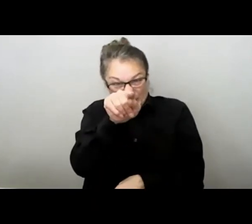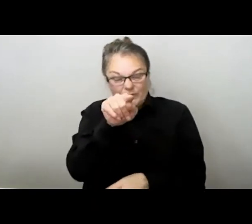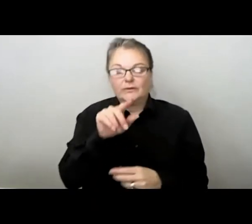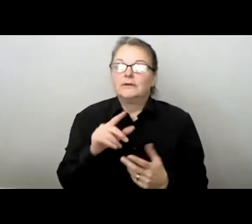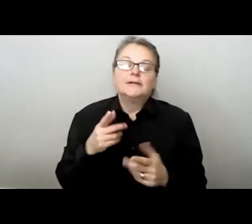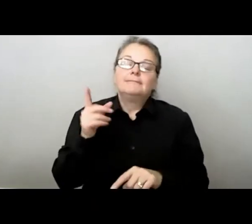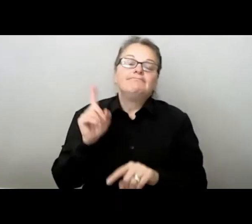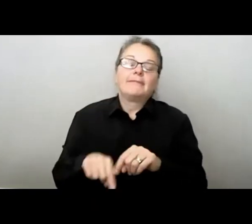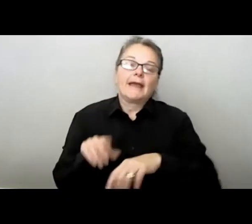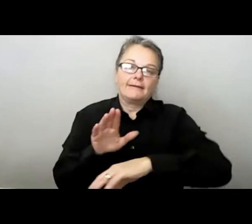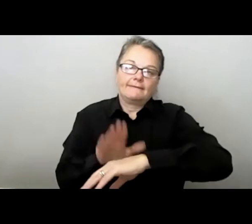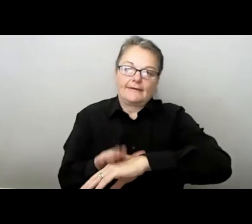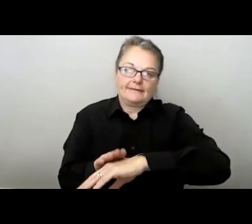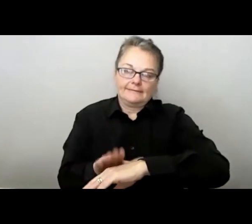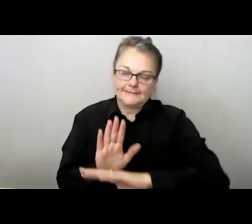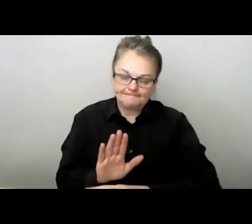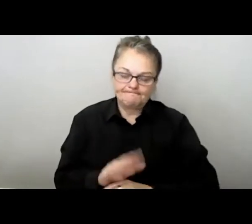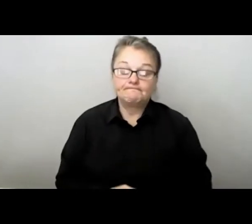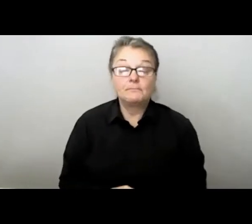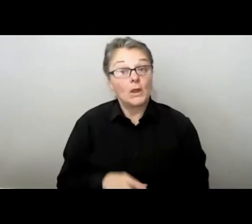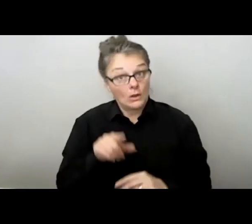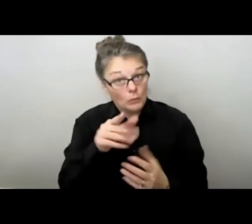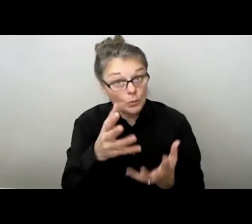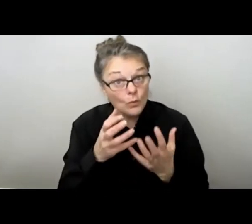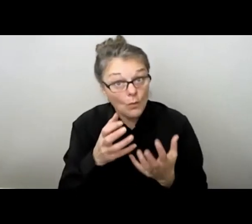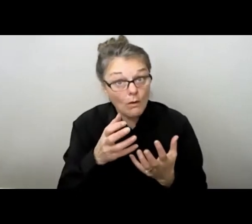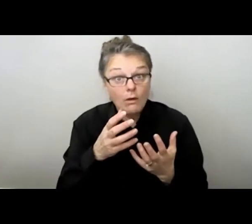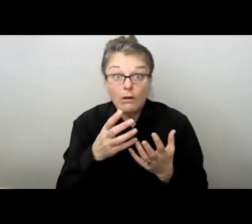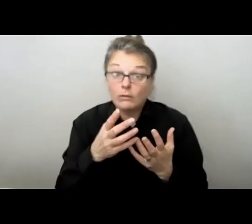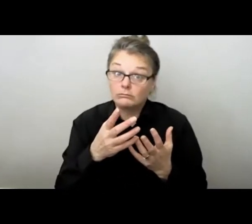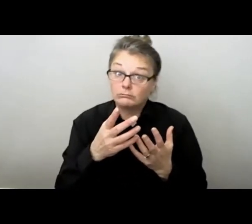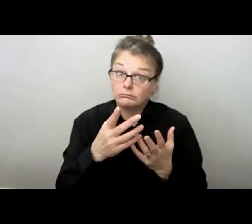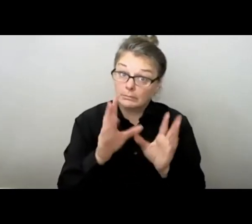IF YOU WOULD LIKE TO SPEAK TO A LAWYER ABOUT HOW THE LAW PERTAINS TO YOUR SITUATION,